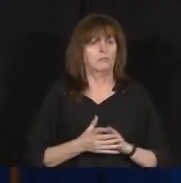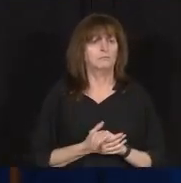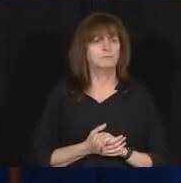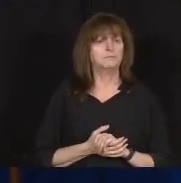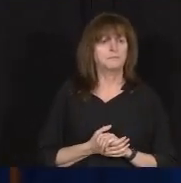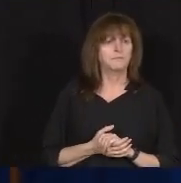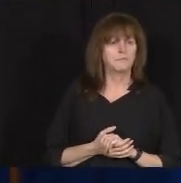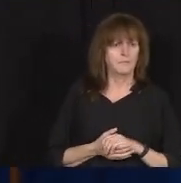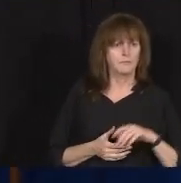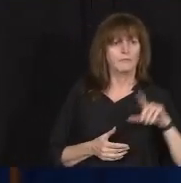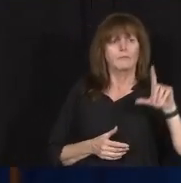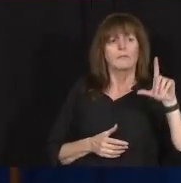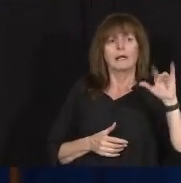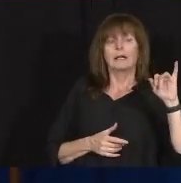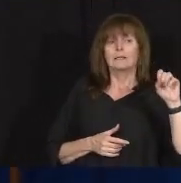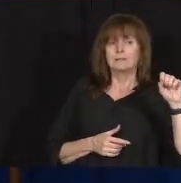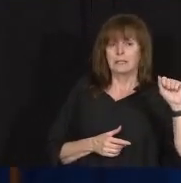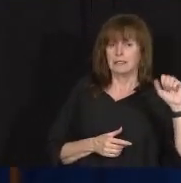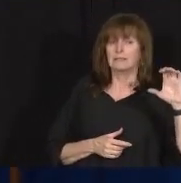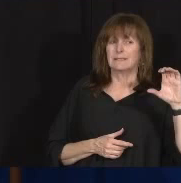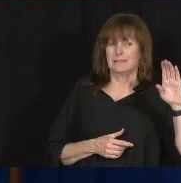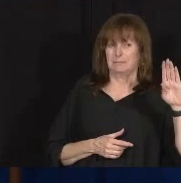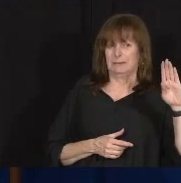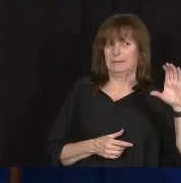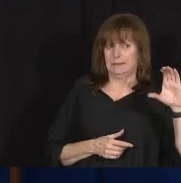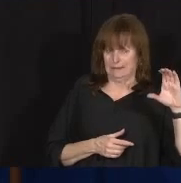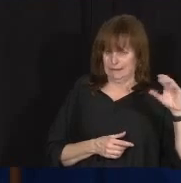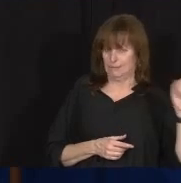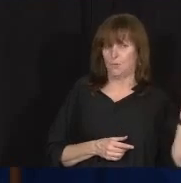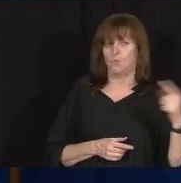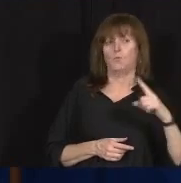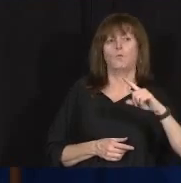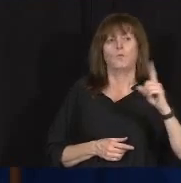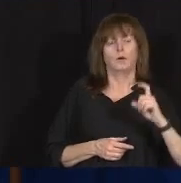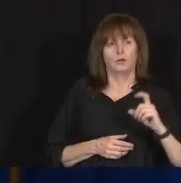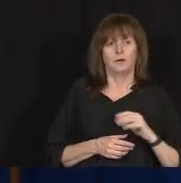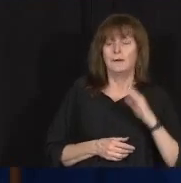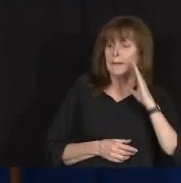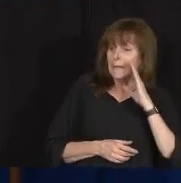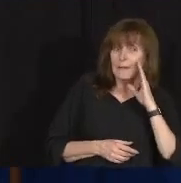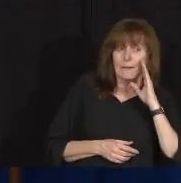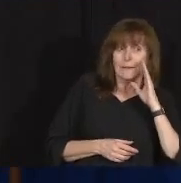please go ahead. SPEAKER: H i there, everyone. This question is for the premier. They're issuing